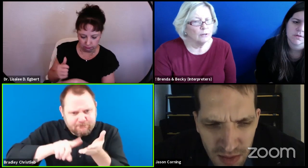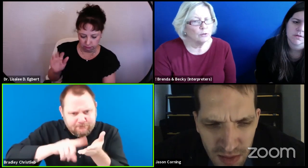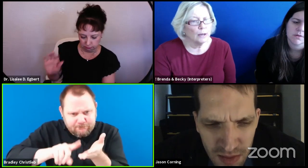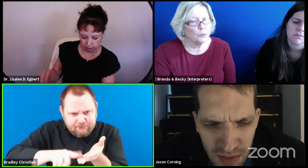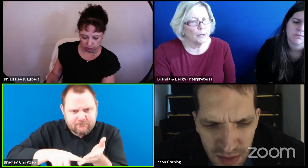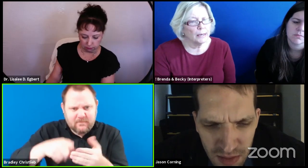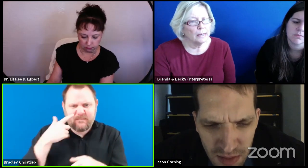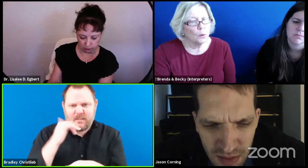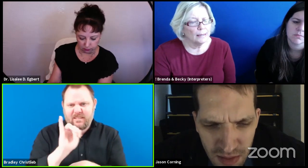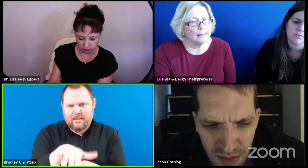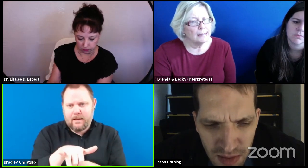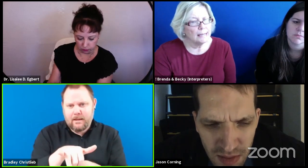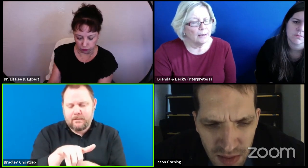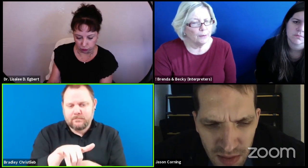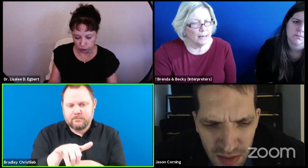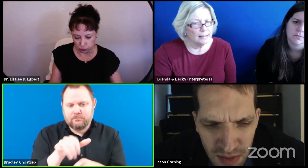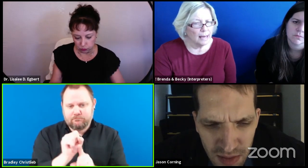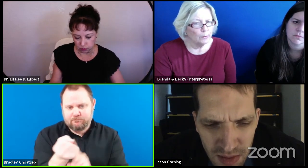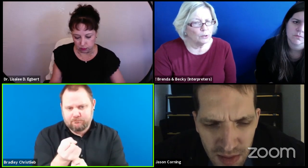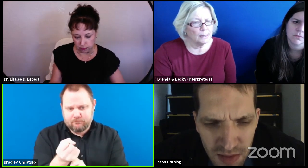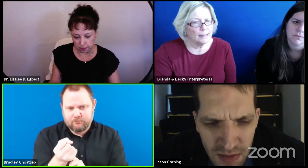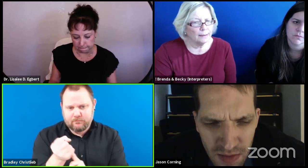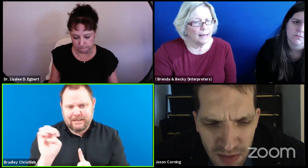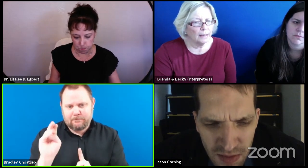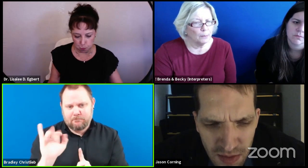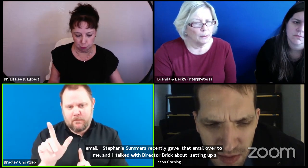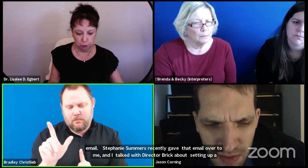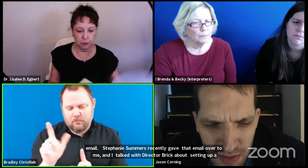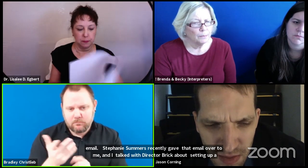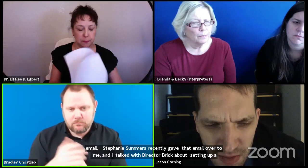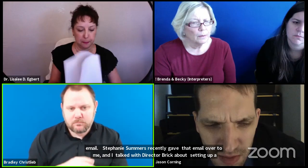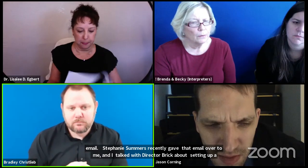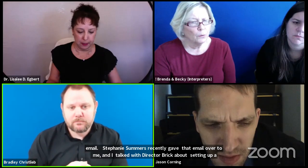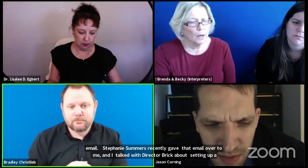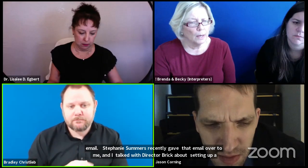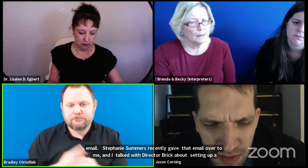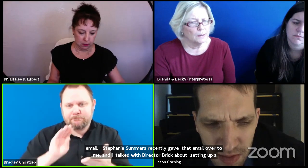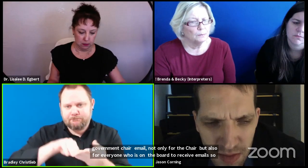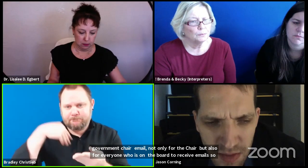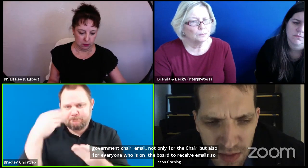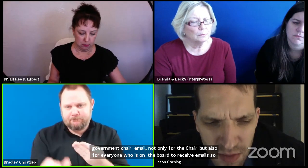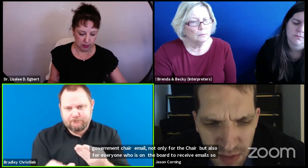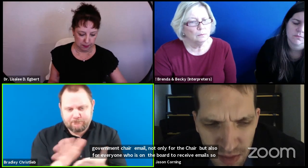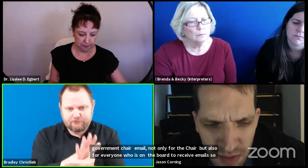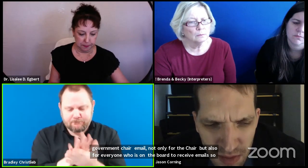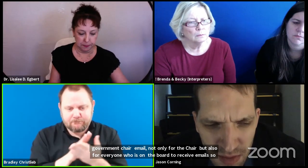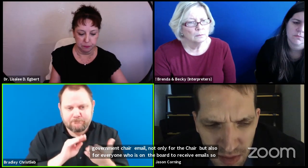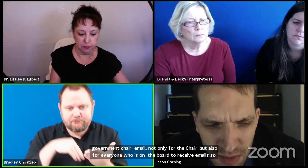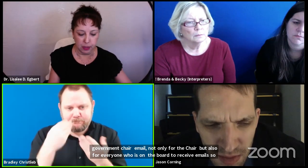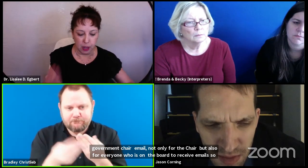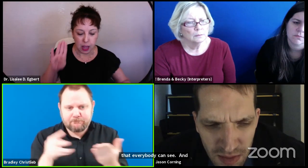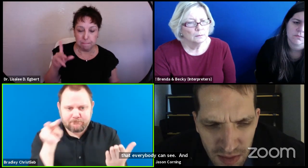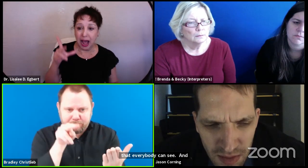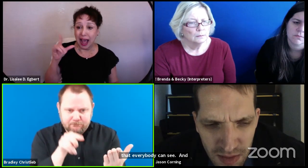And Director Brick is going to see if he is able to set that up for us.